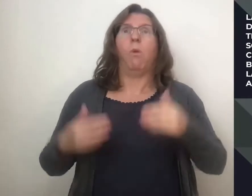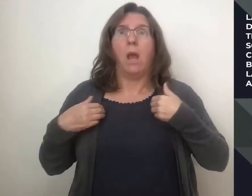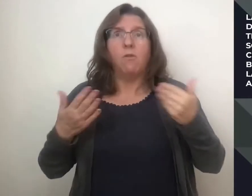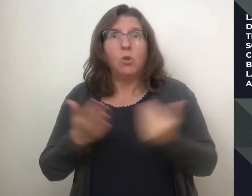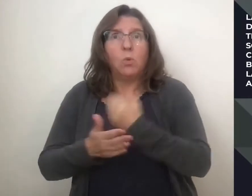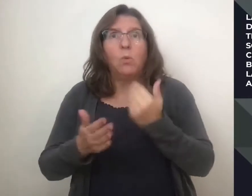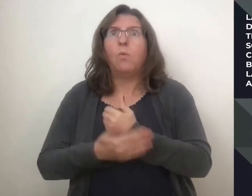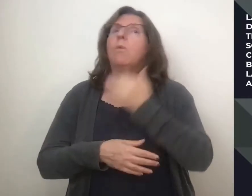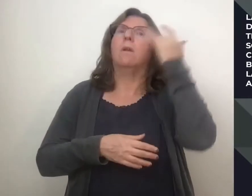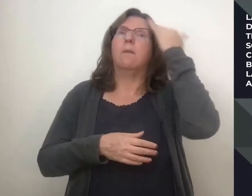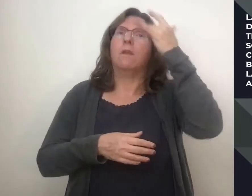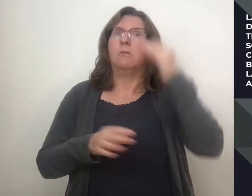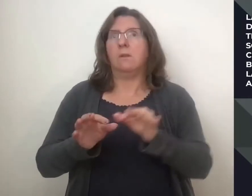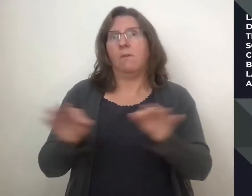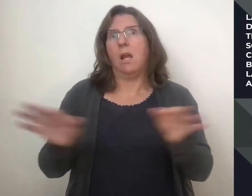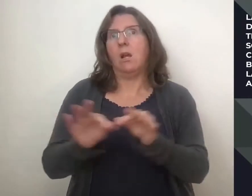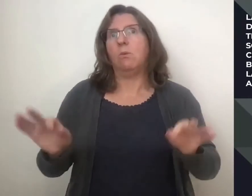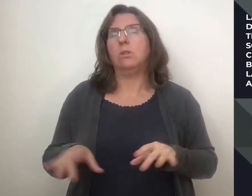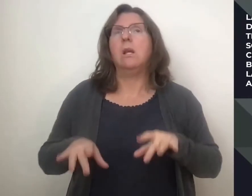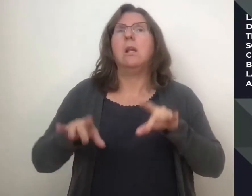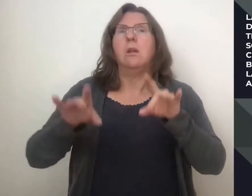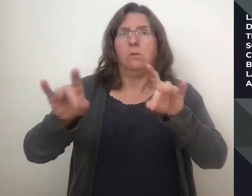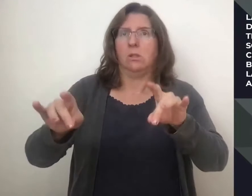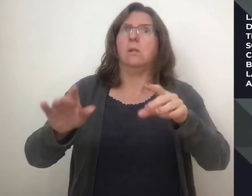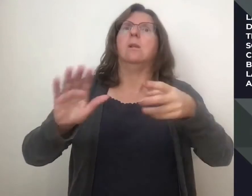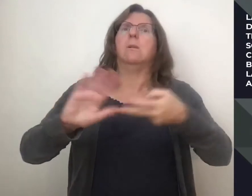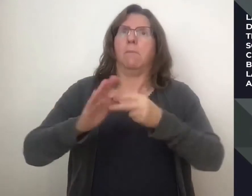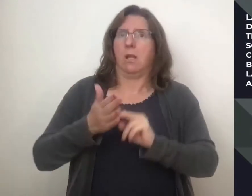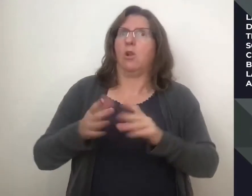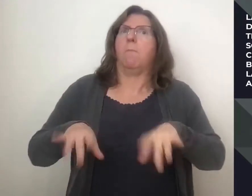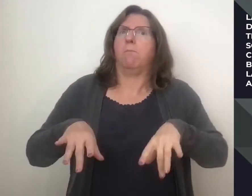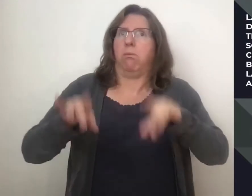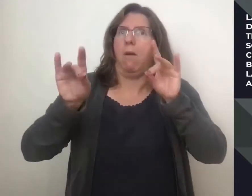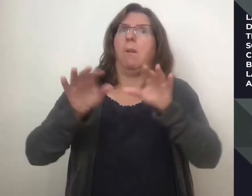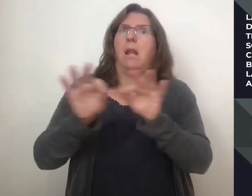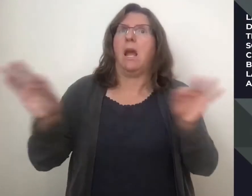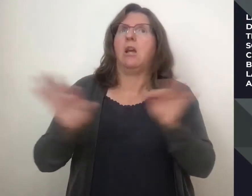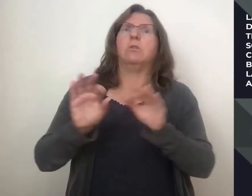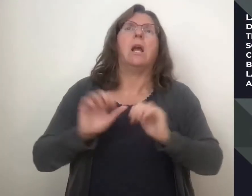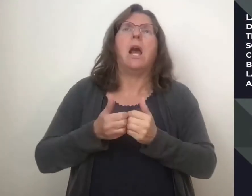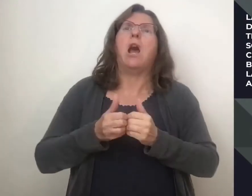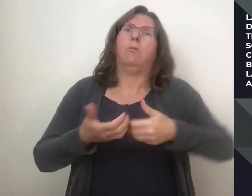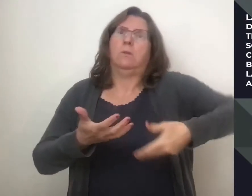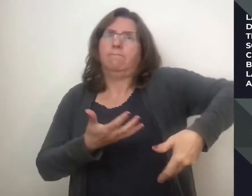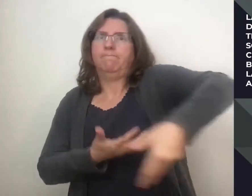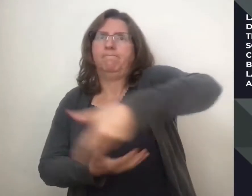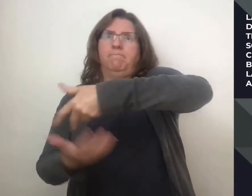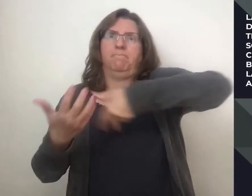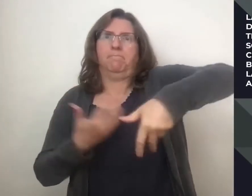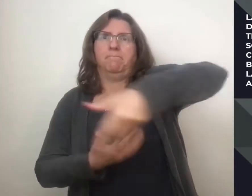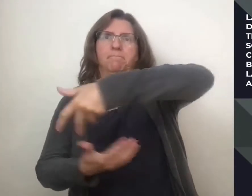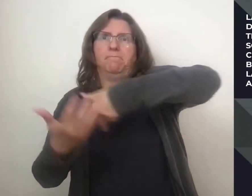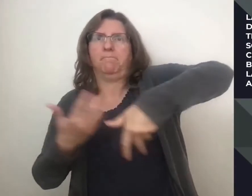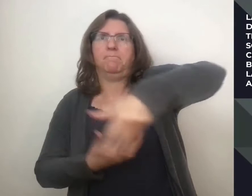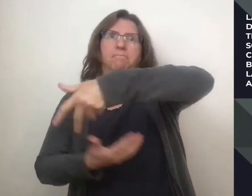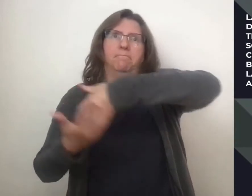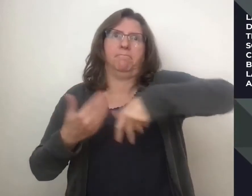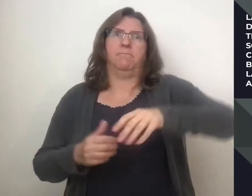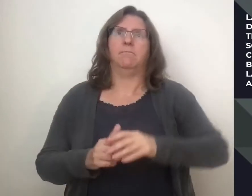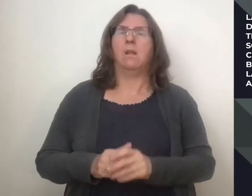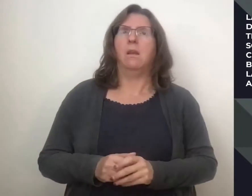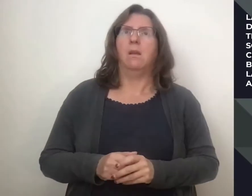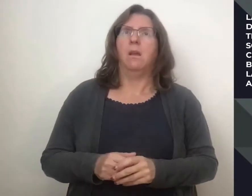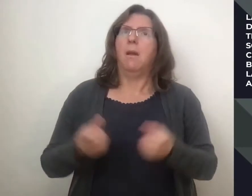There are new theories showing language acquisition depends on interaction with language users.